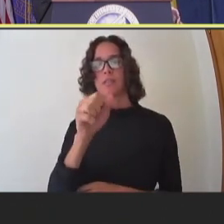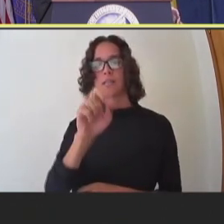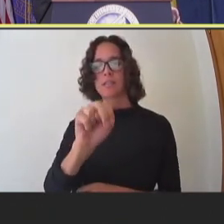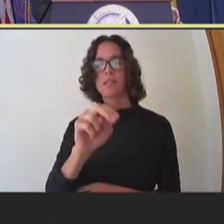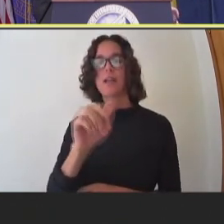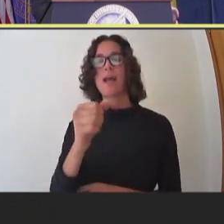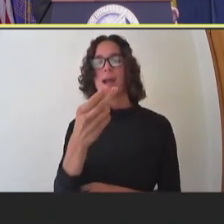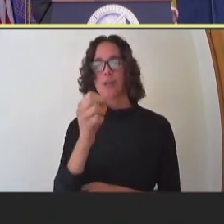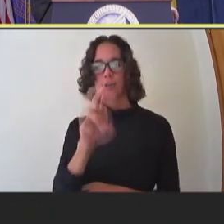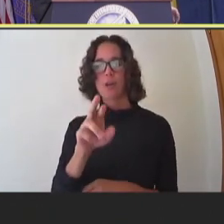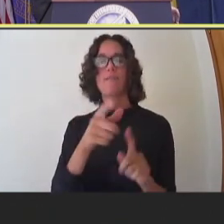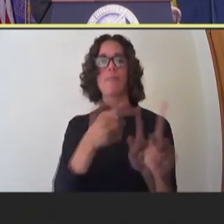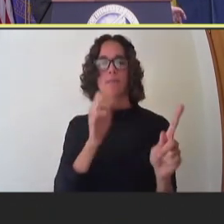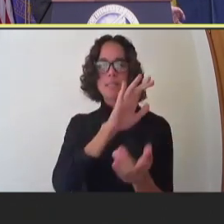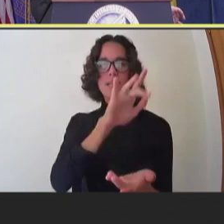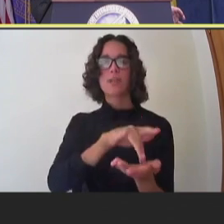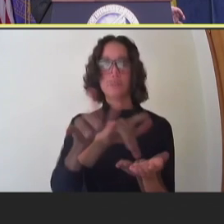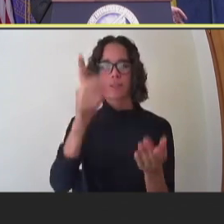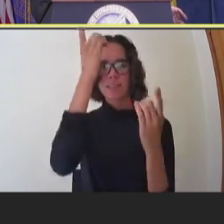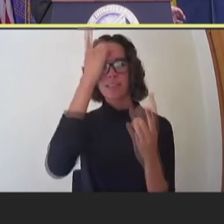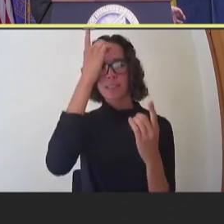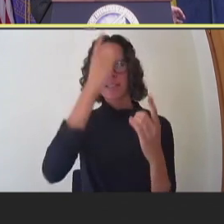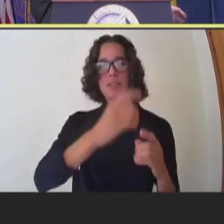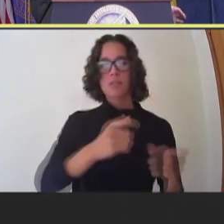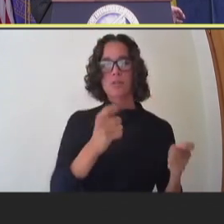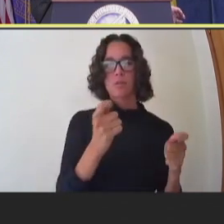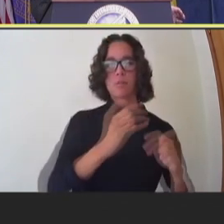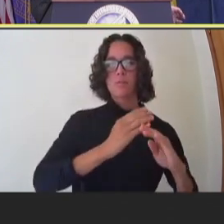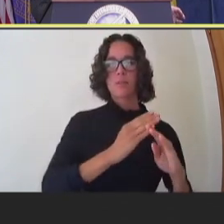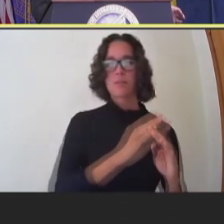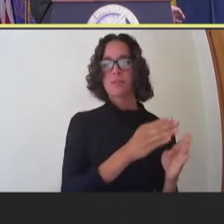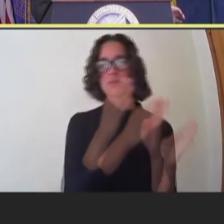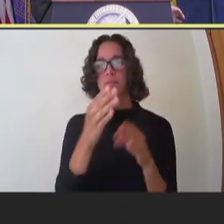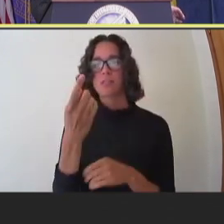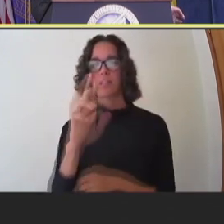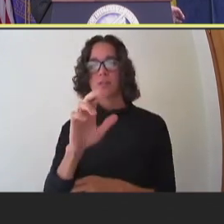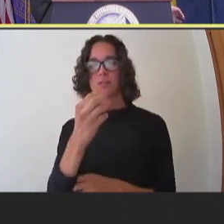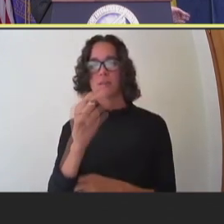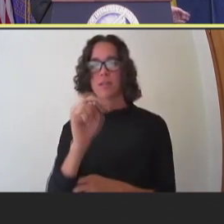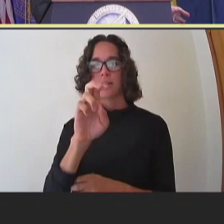and Prevention, Dr. Shannon Stokely from the Centers for Disease Control and Prevention,